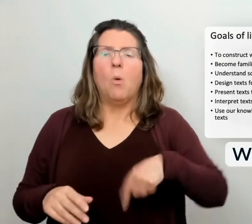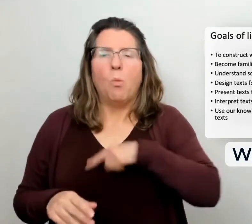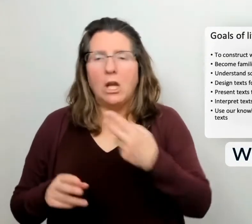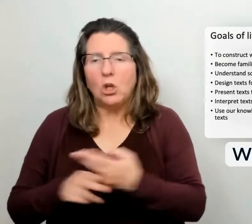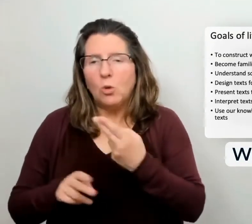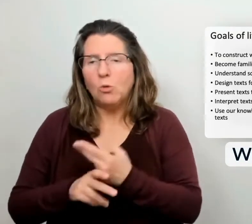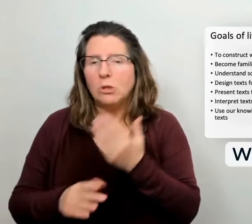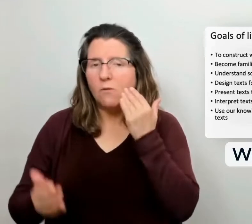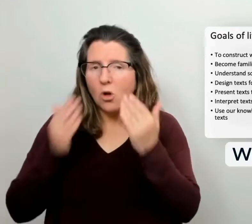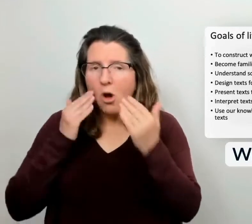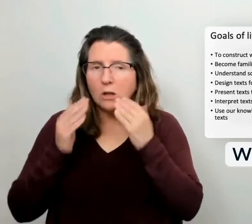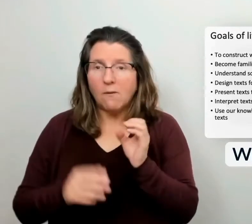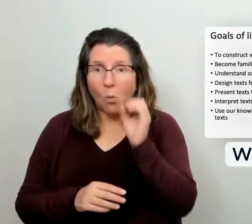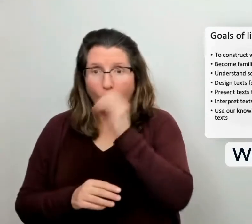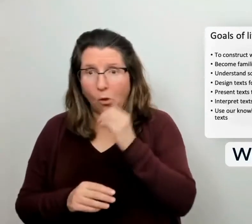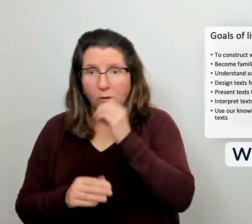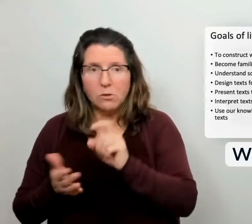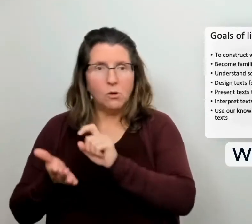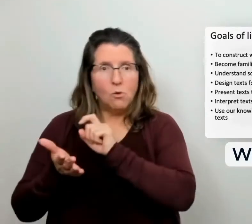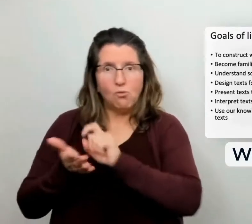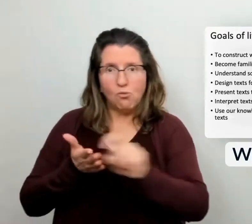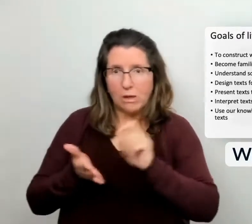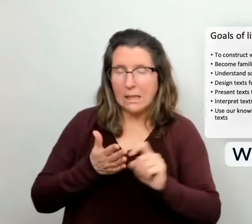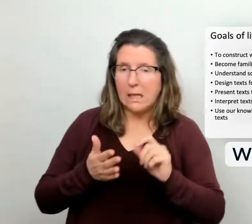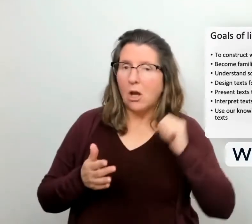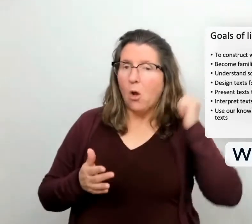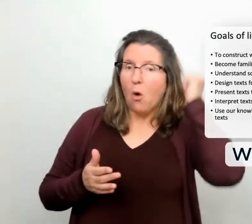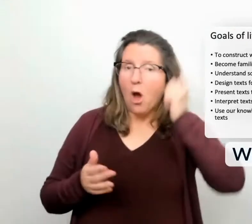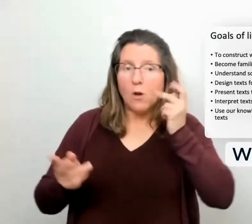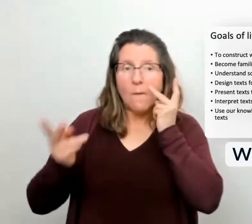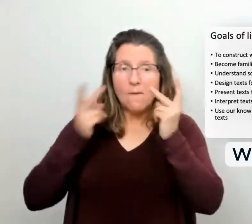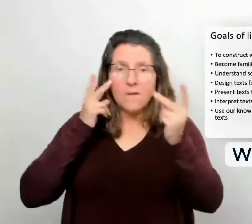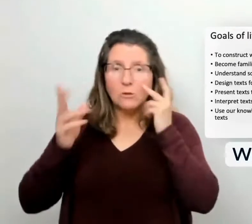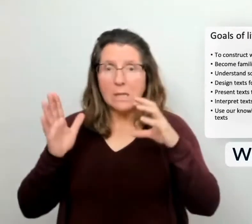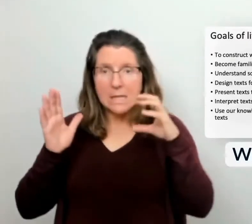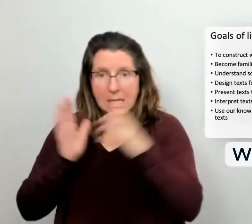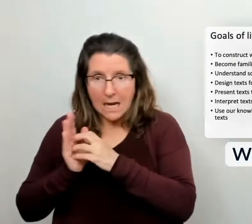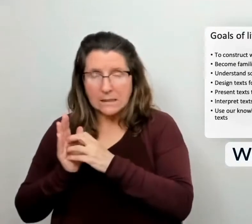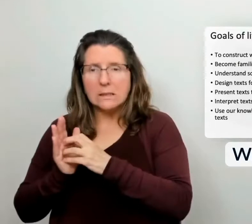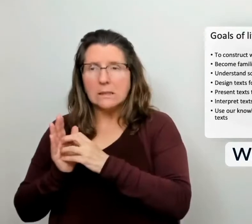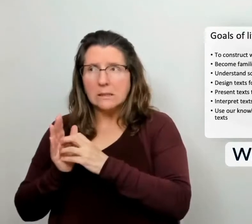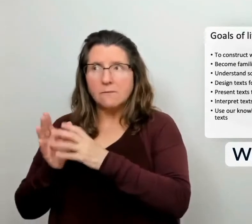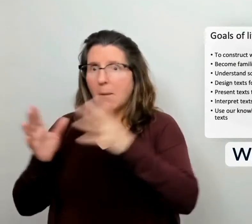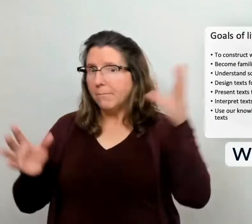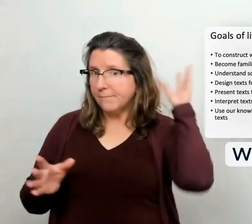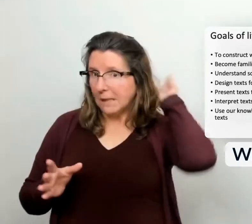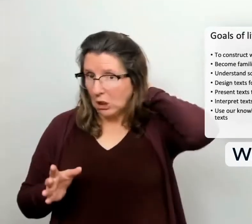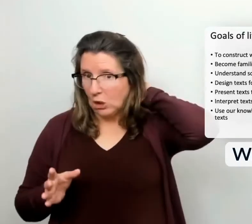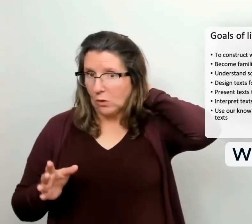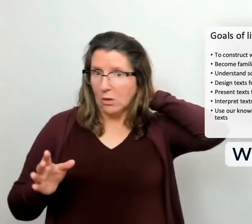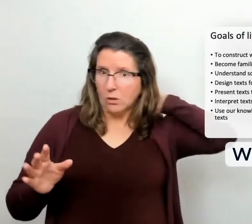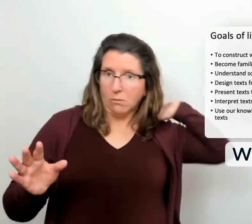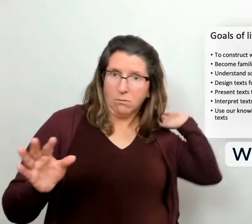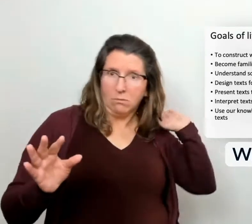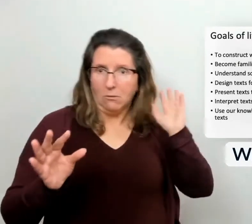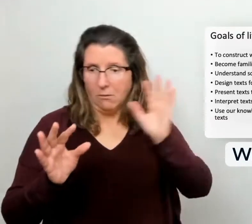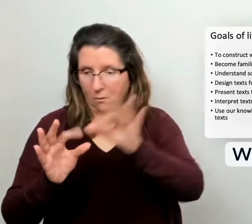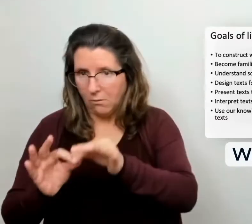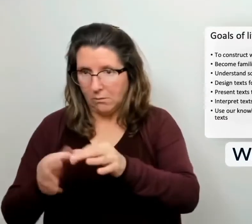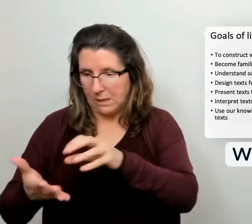Interpreting the text in front of us requires us to pull from our knowledge of oral, written, and audiovisual texts.